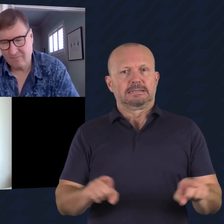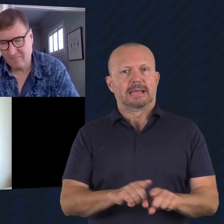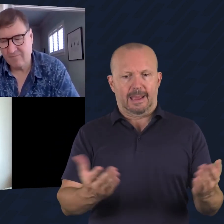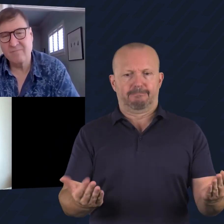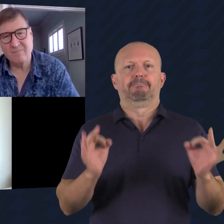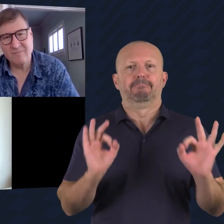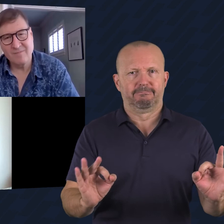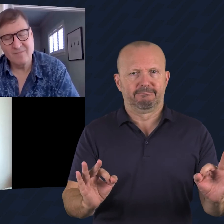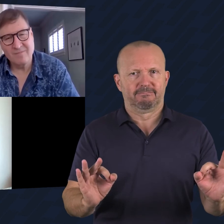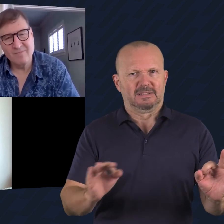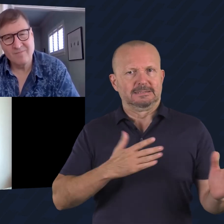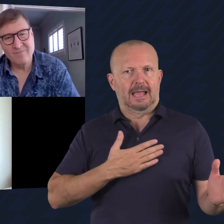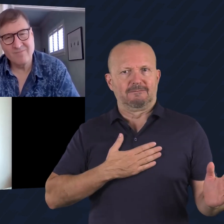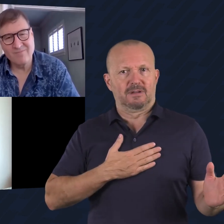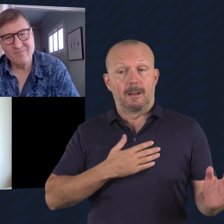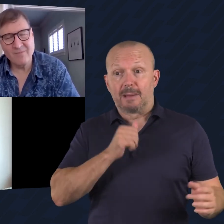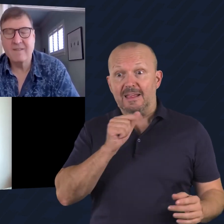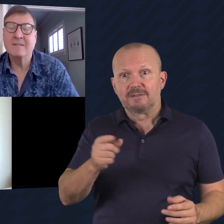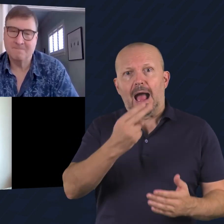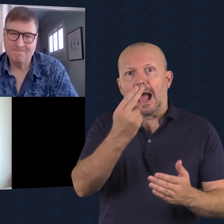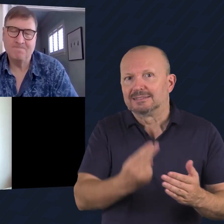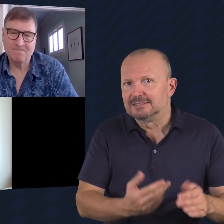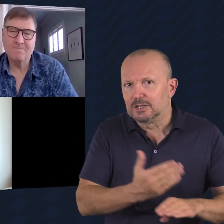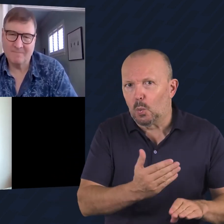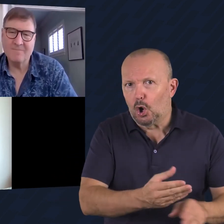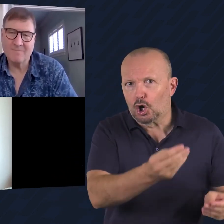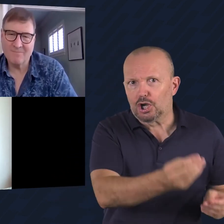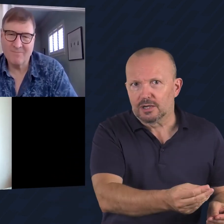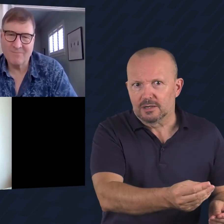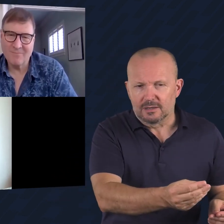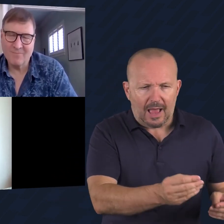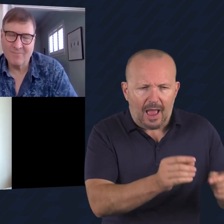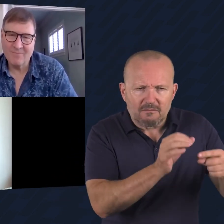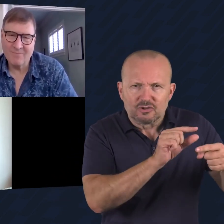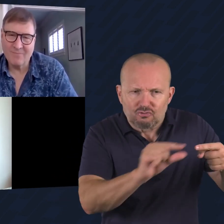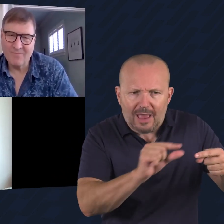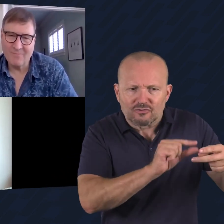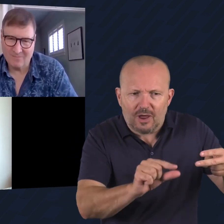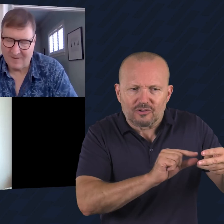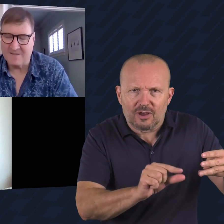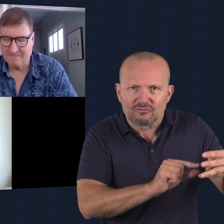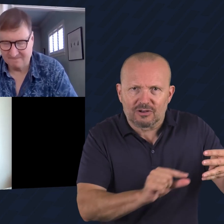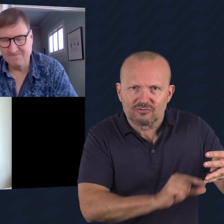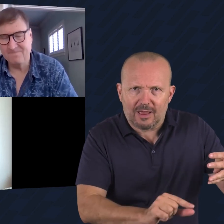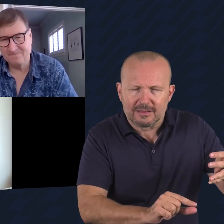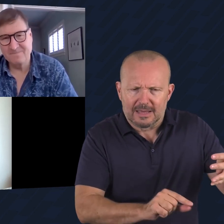it's really easy to say, OK, the integrity of the information is still there. But, when something is somebody's artistic work, you know,